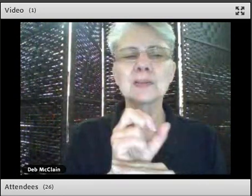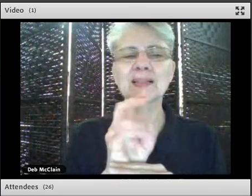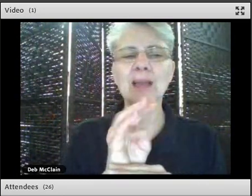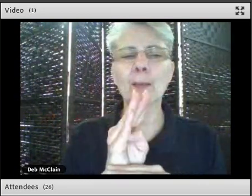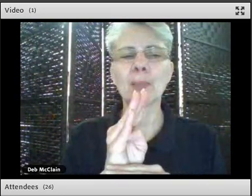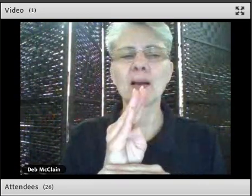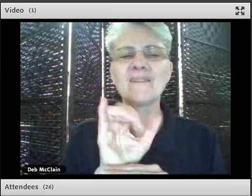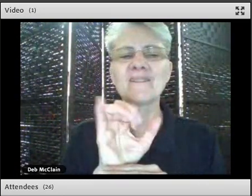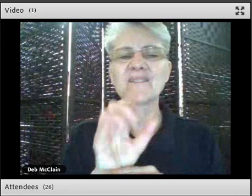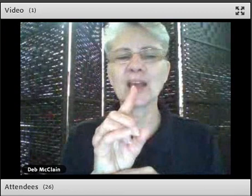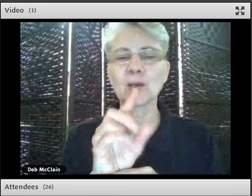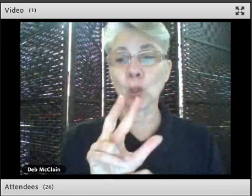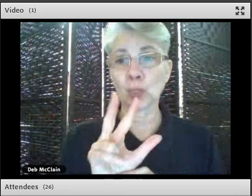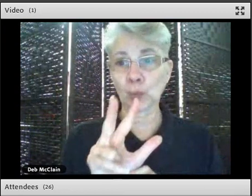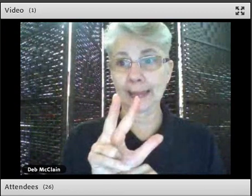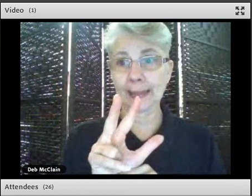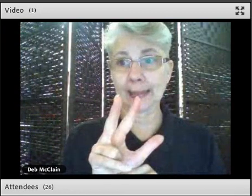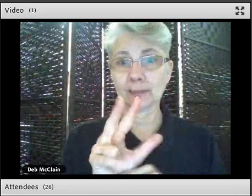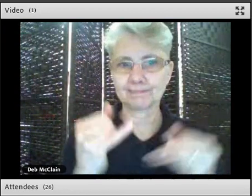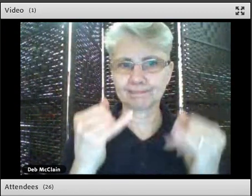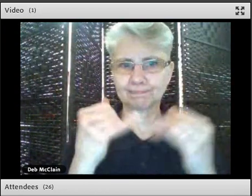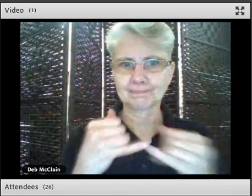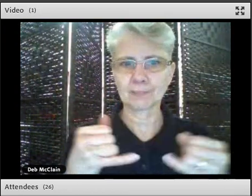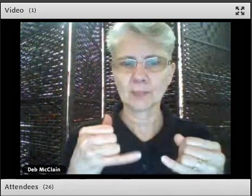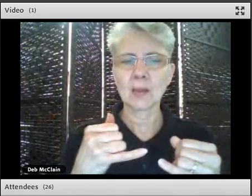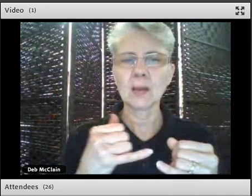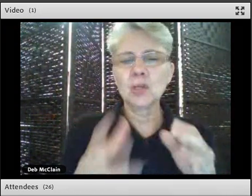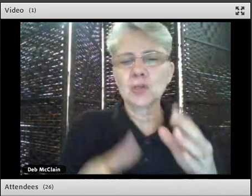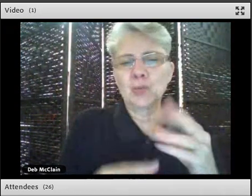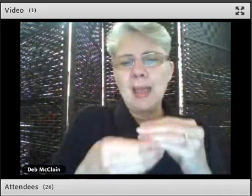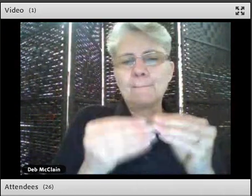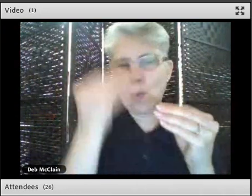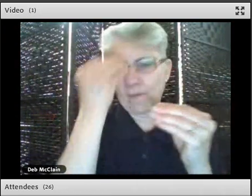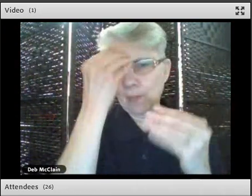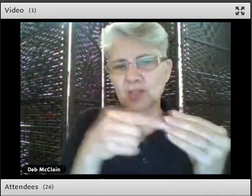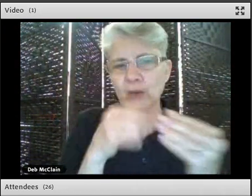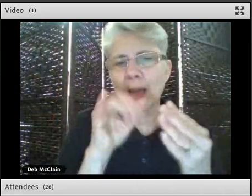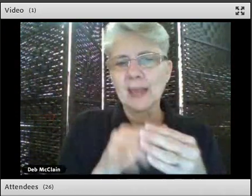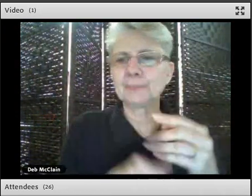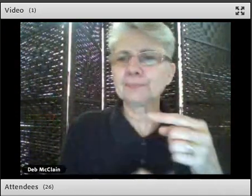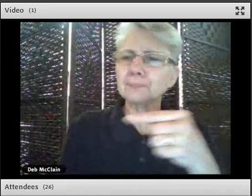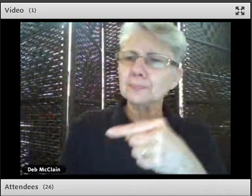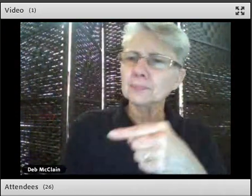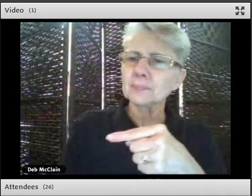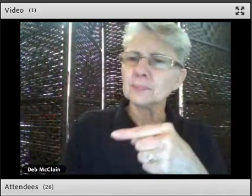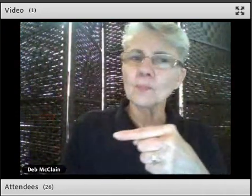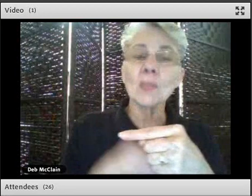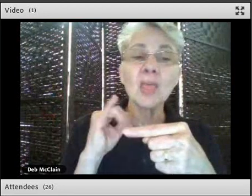So, here is a fictional thing that I created for the example purpose.